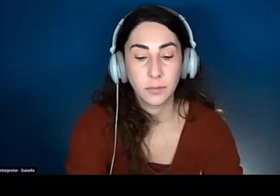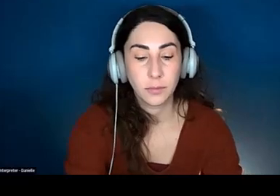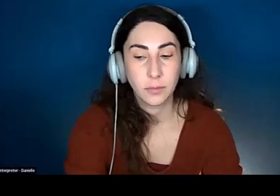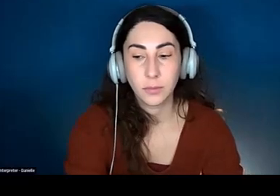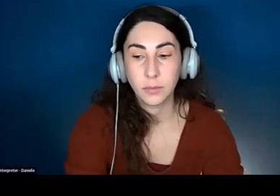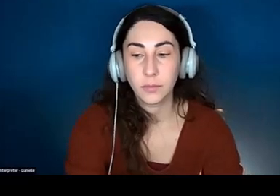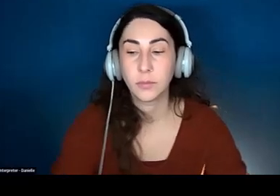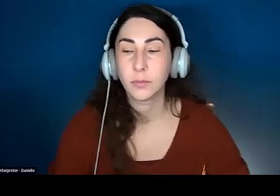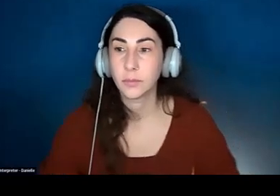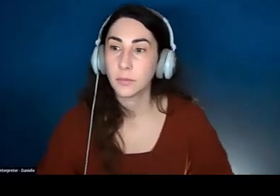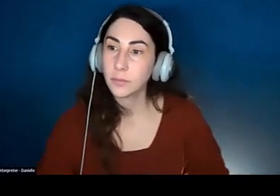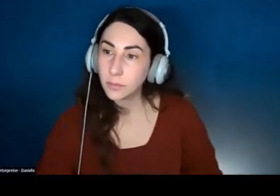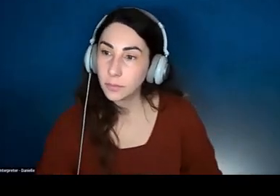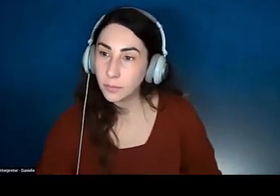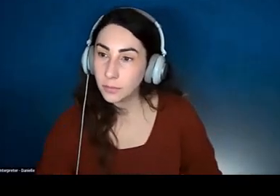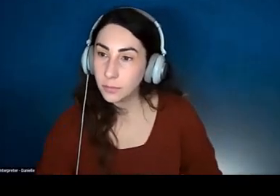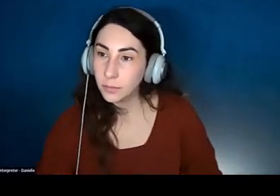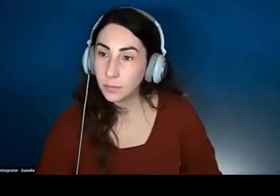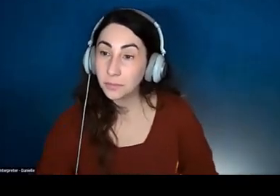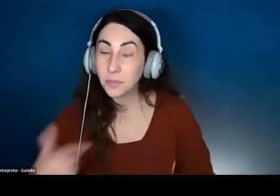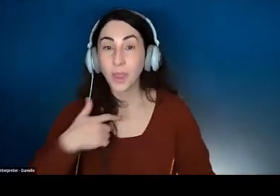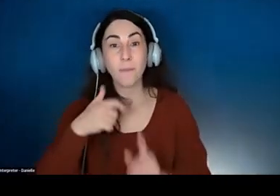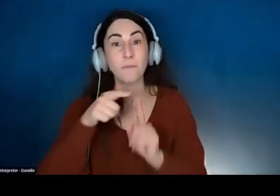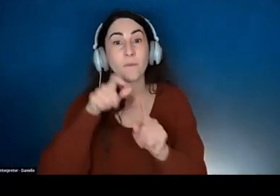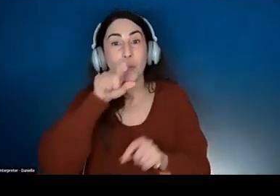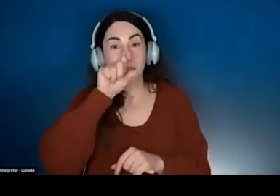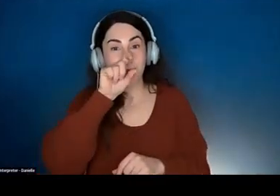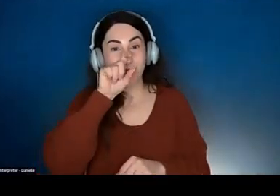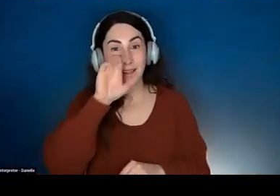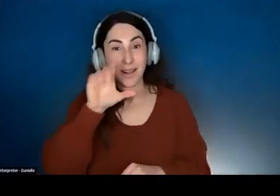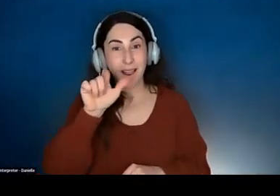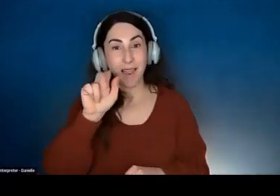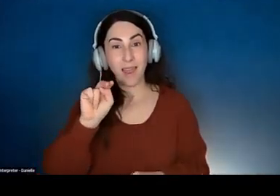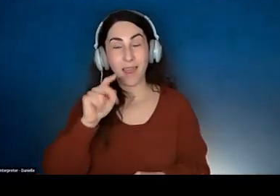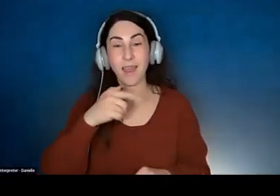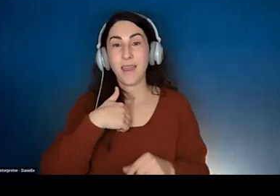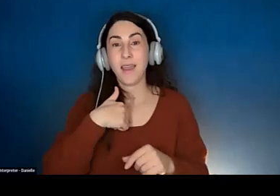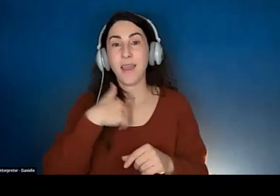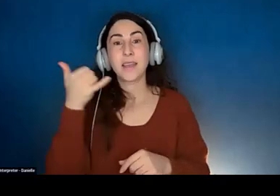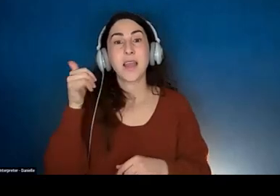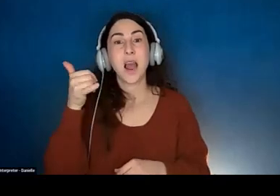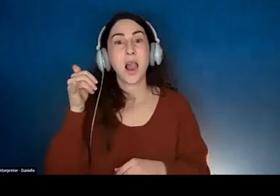am of the eagle clan I come from a place called Sault Ste. Marie, Michigan,